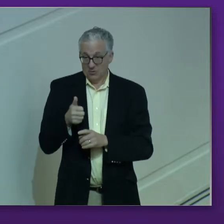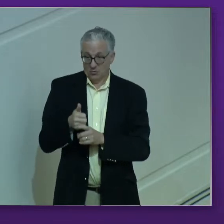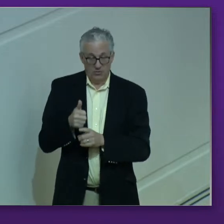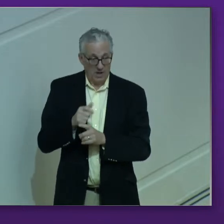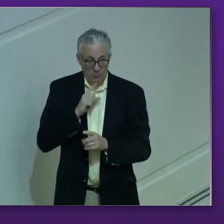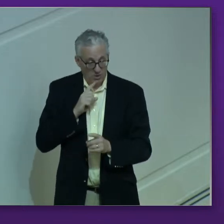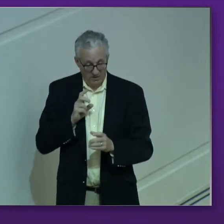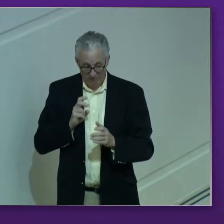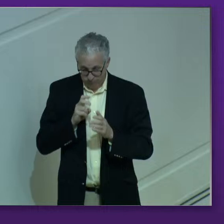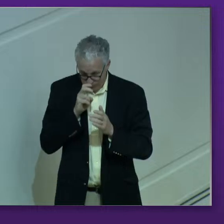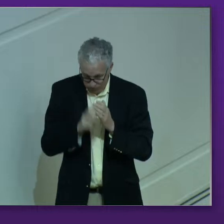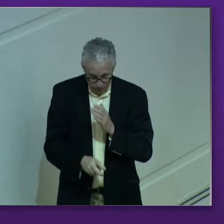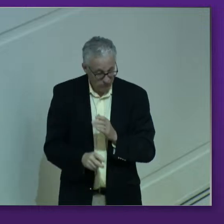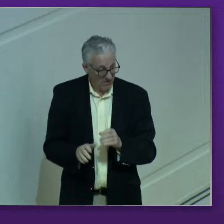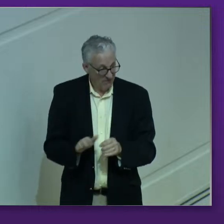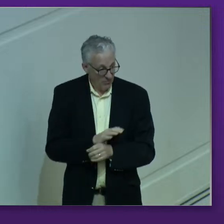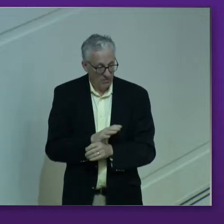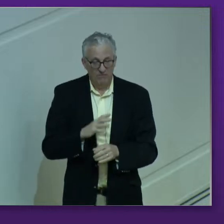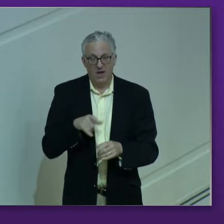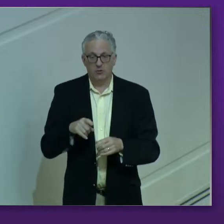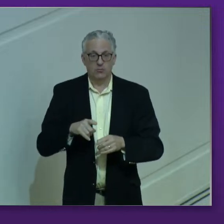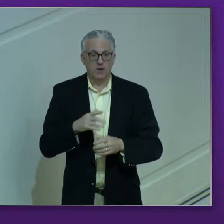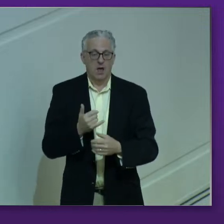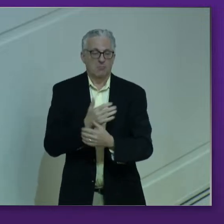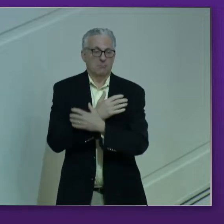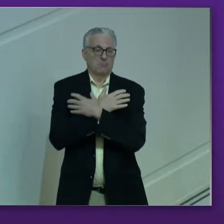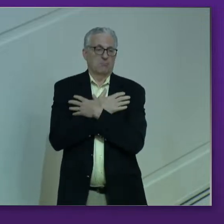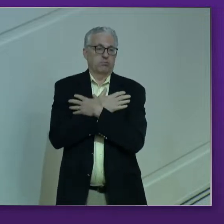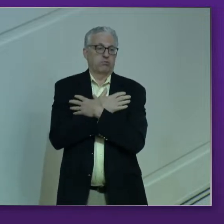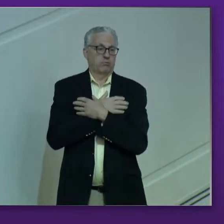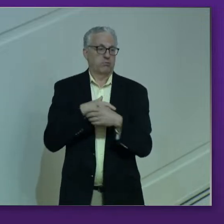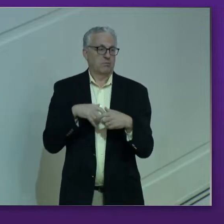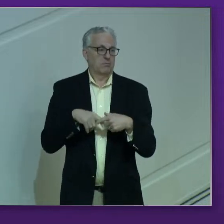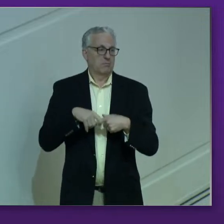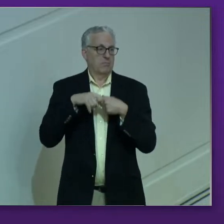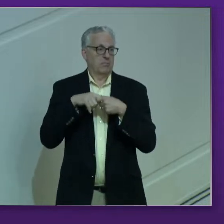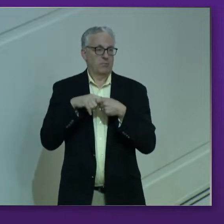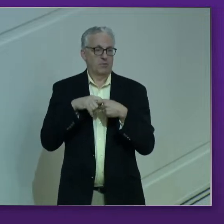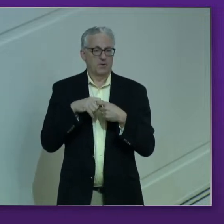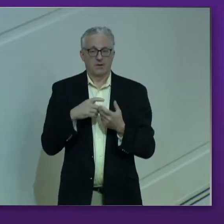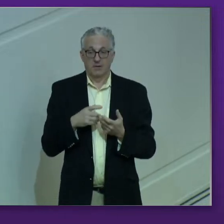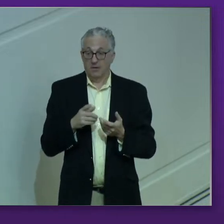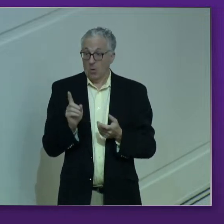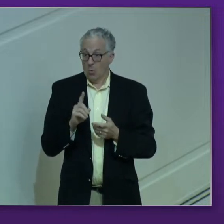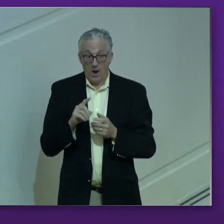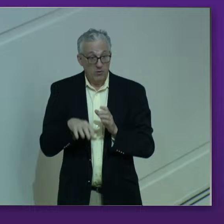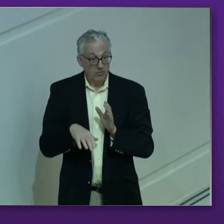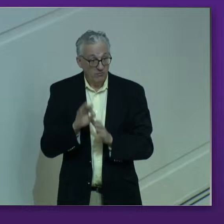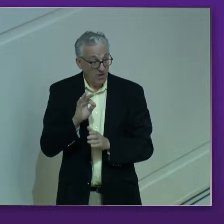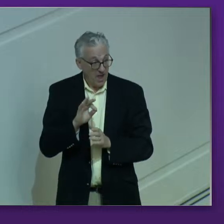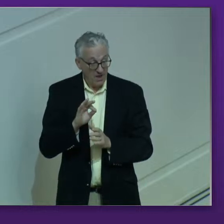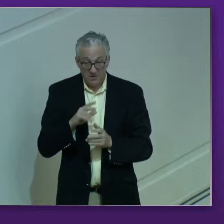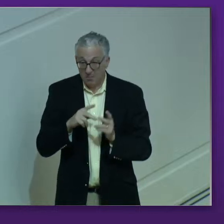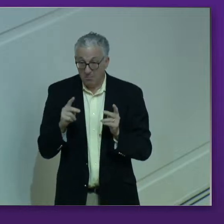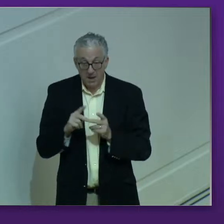EVERYBODY WORKS SO HARD TO